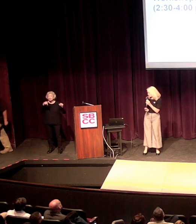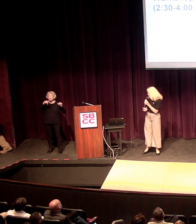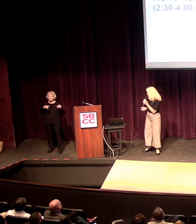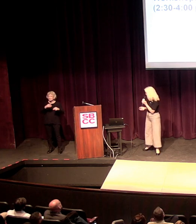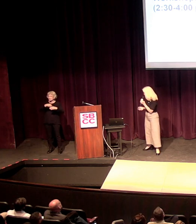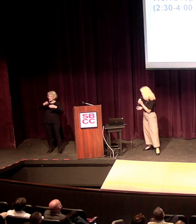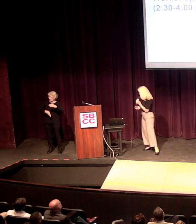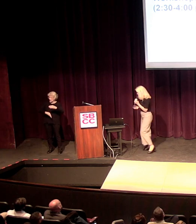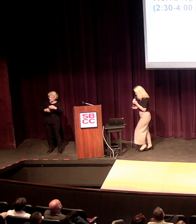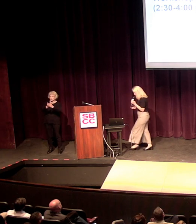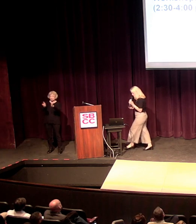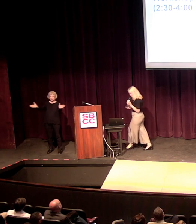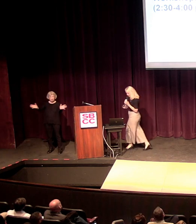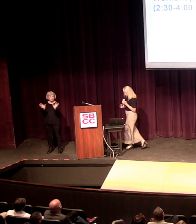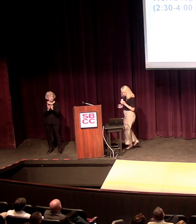»: Thank you, very much